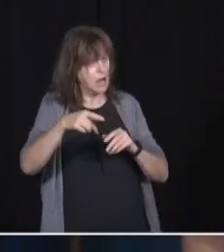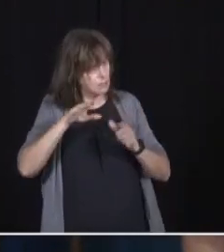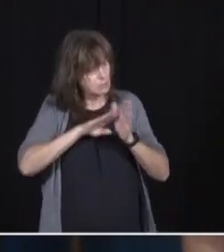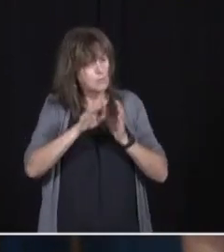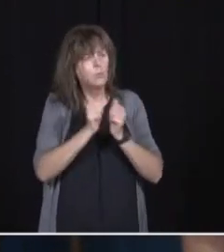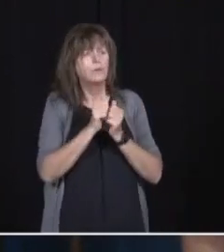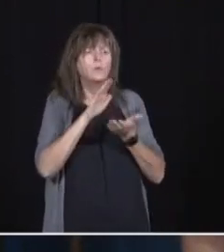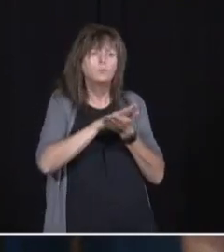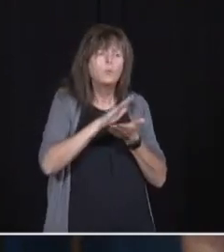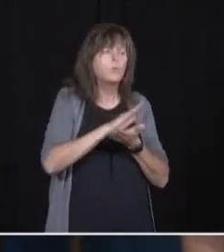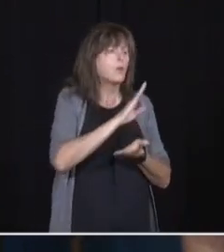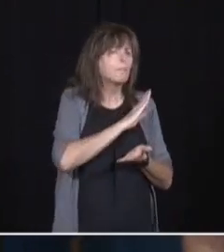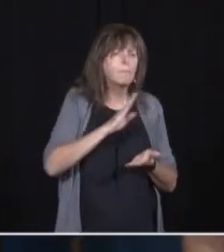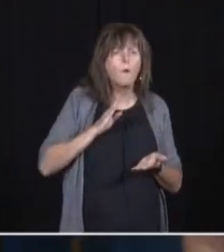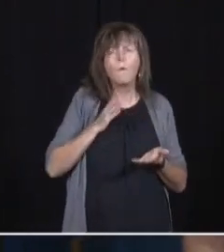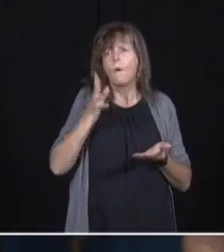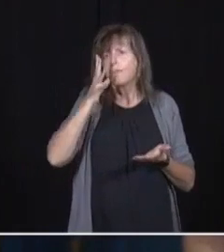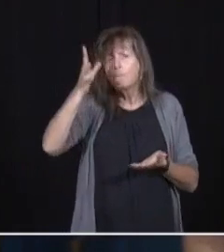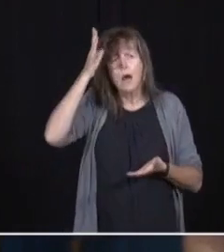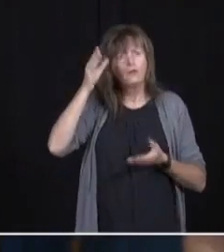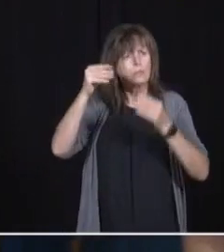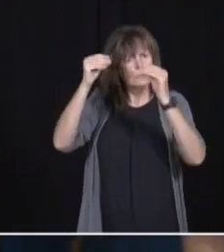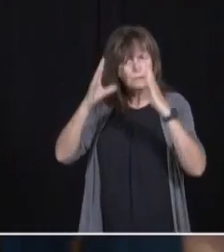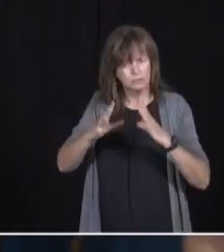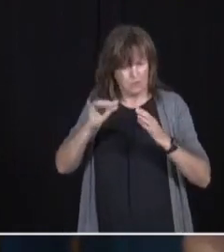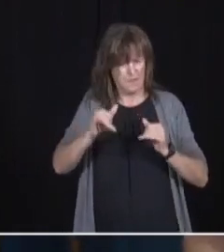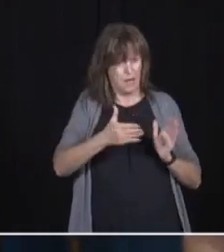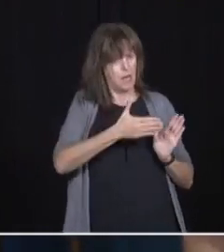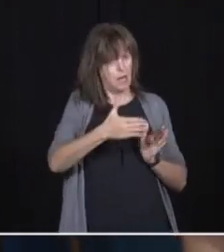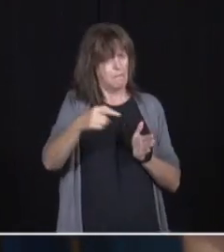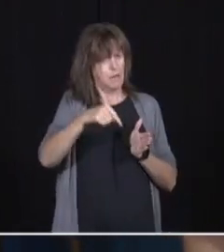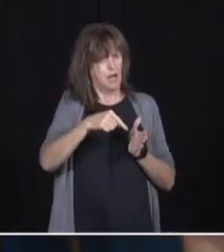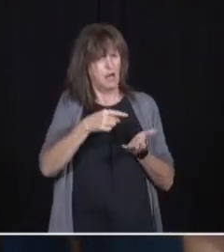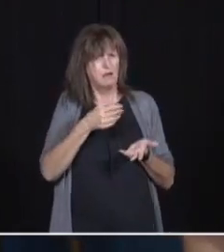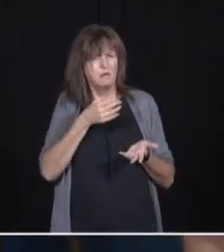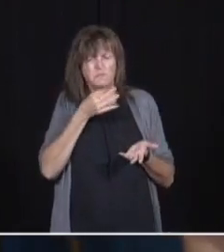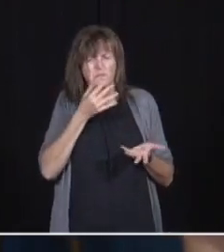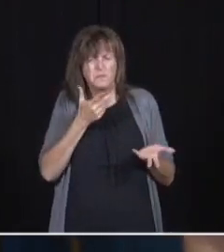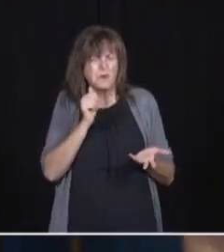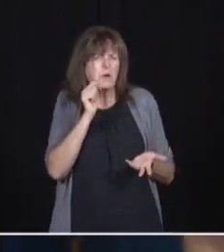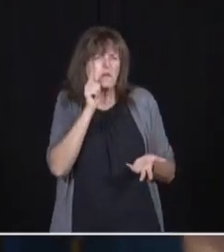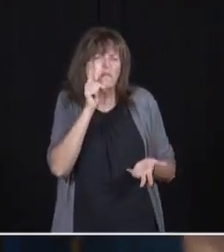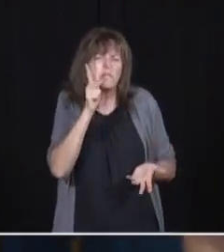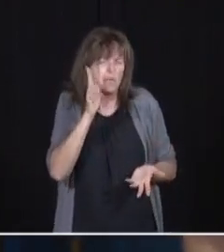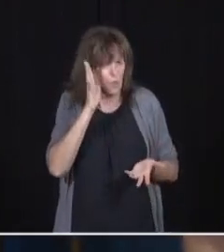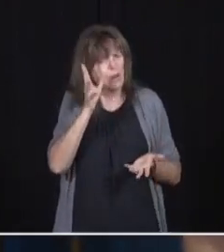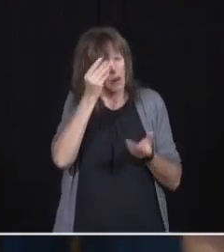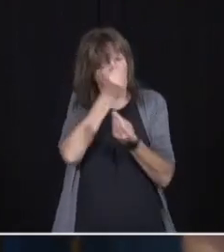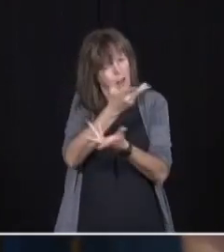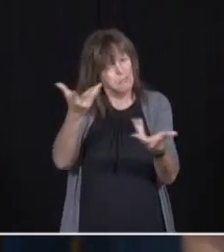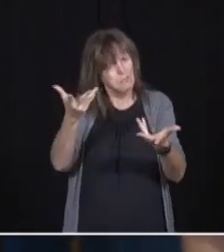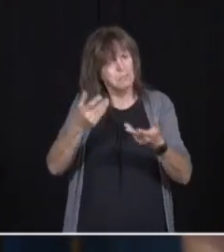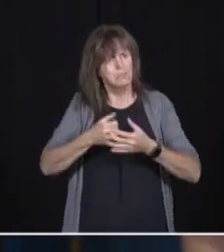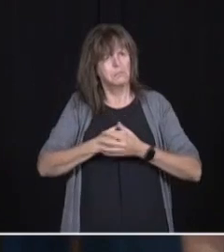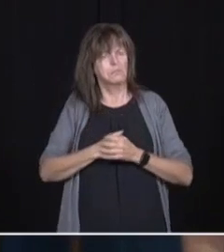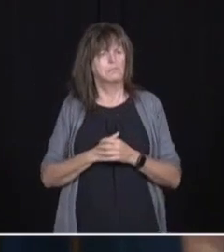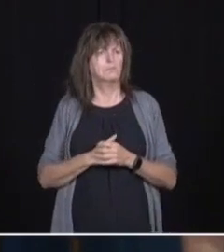been working on. And consultation with the school boards and along with teachers and along with students and parents.